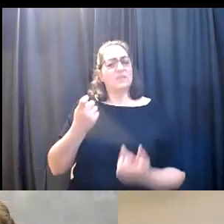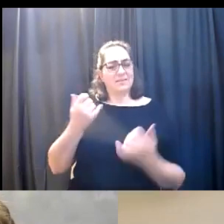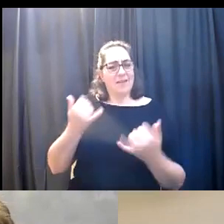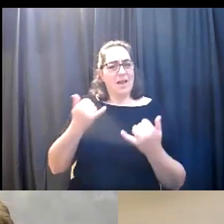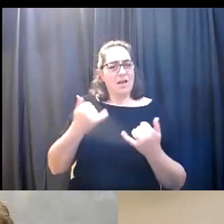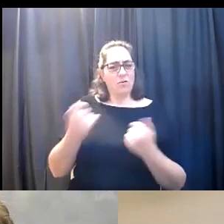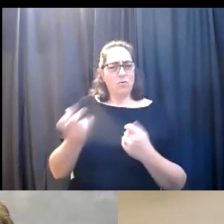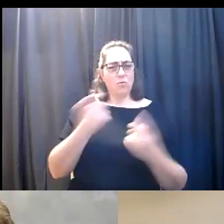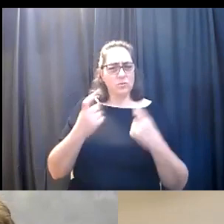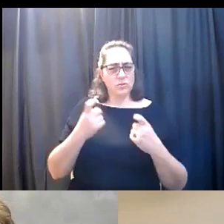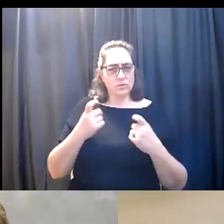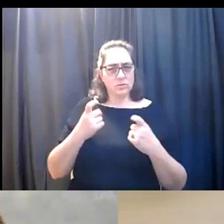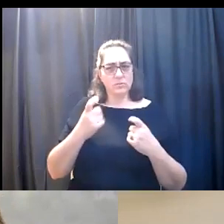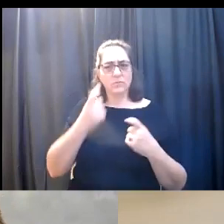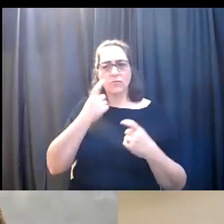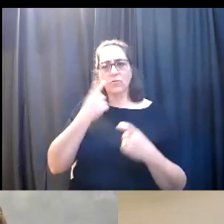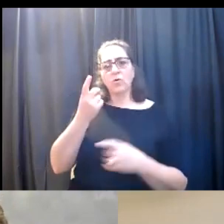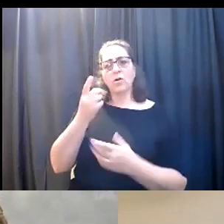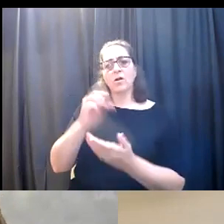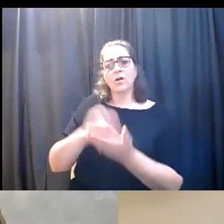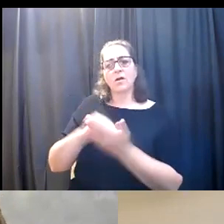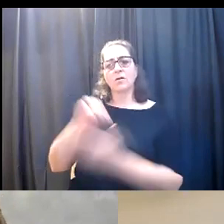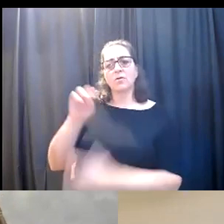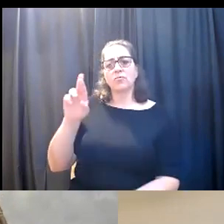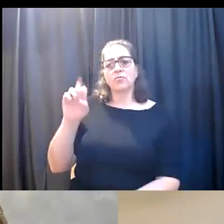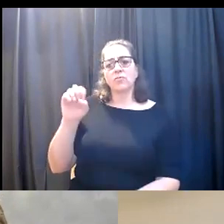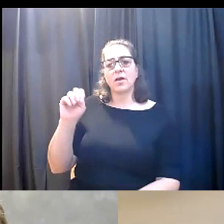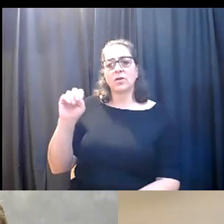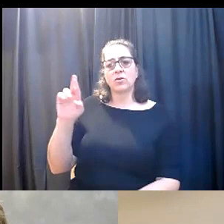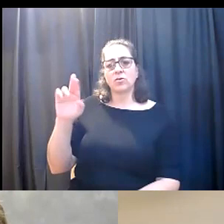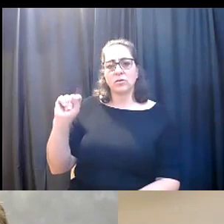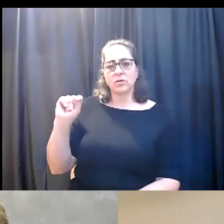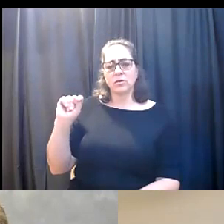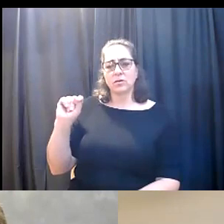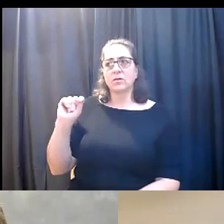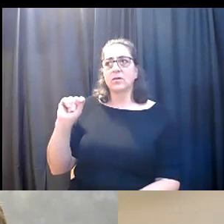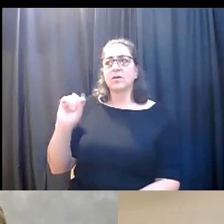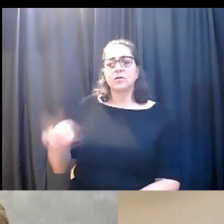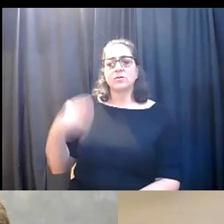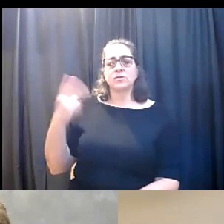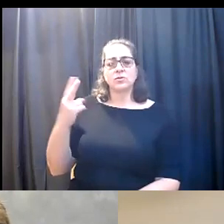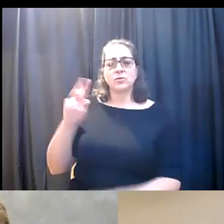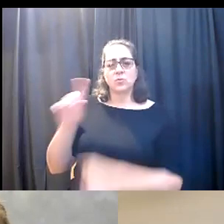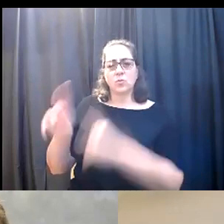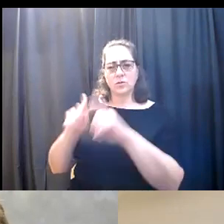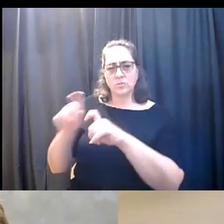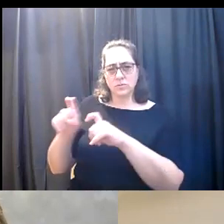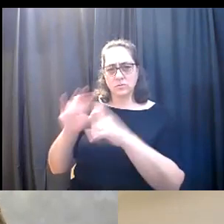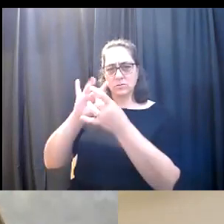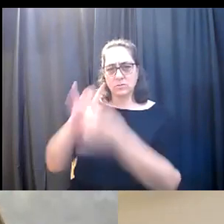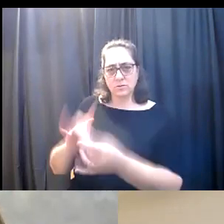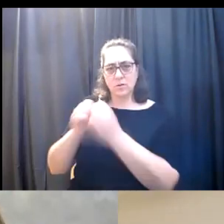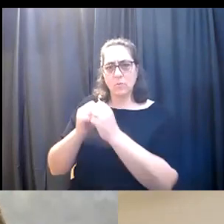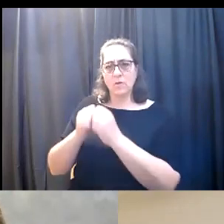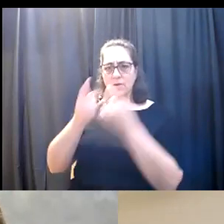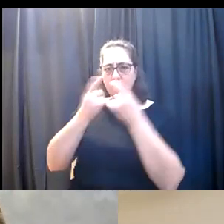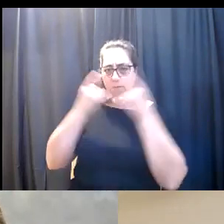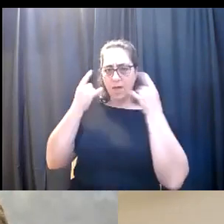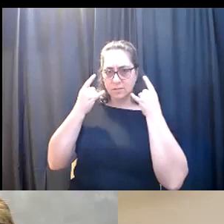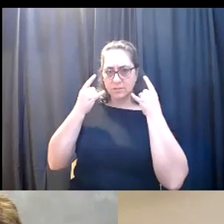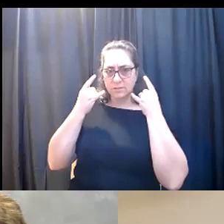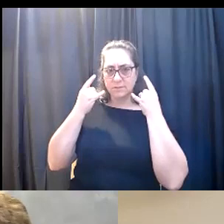and this are not easy to get but they have waiting lists of a few weeks, but the key thing is,